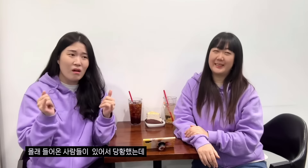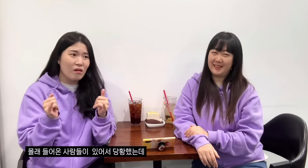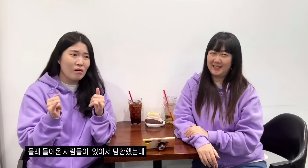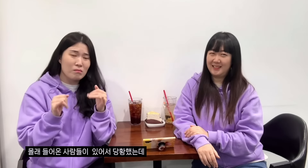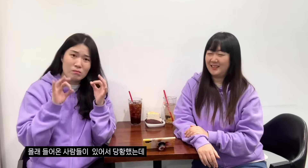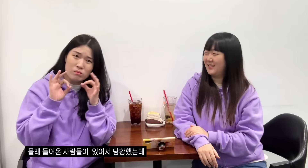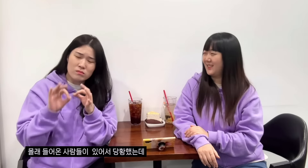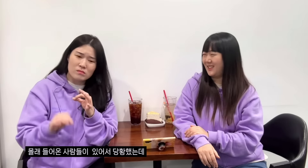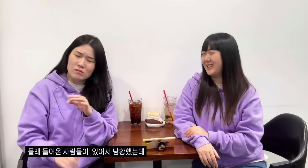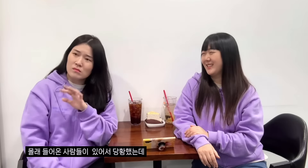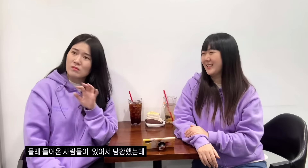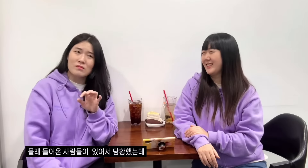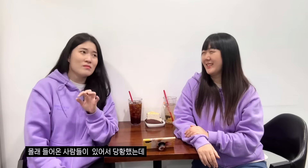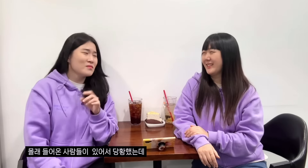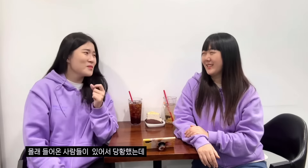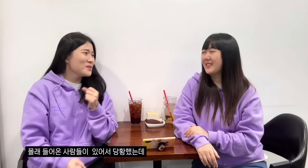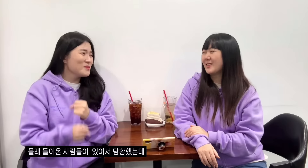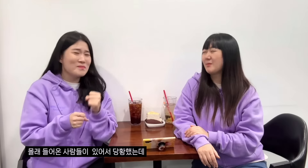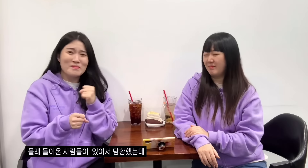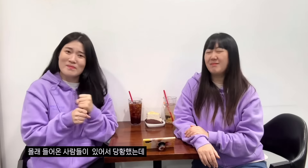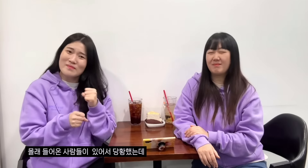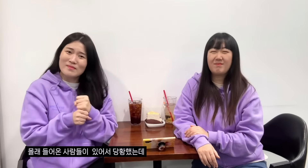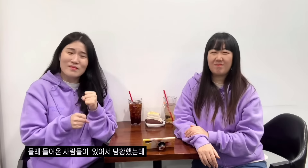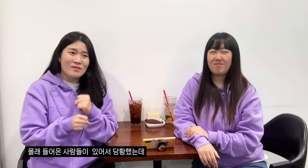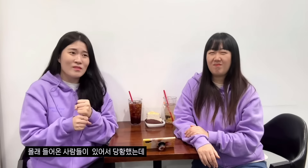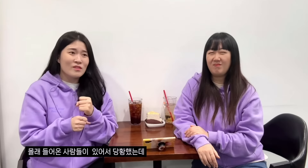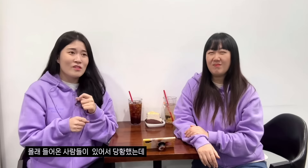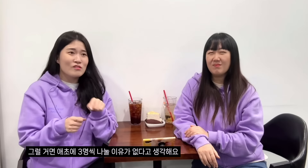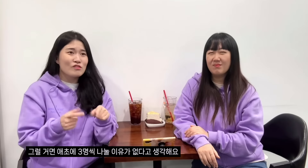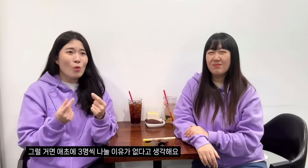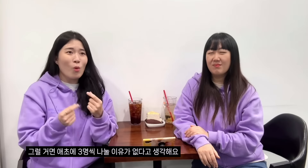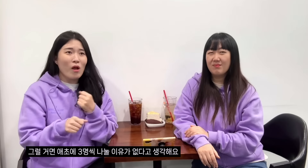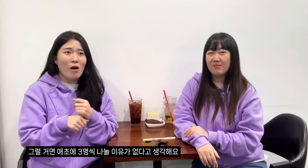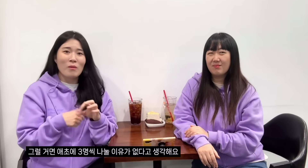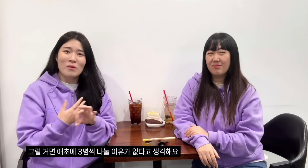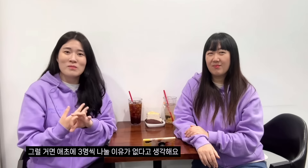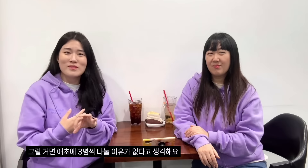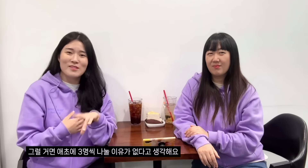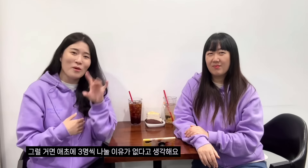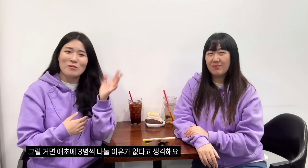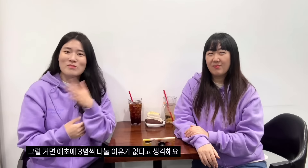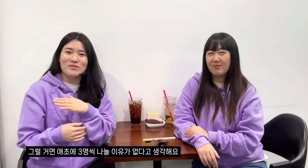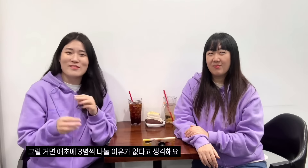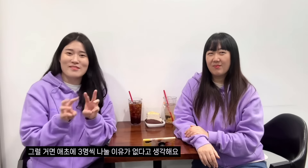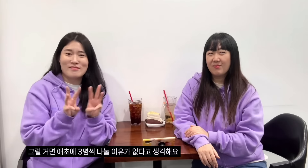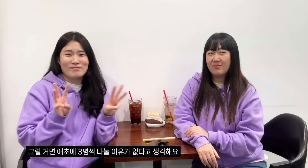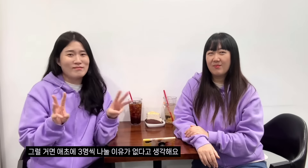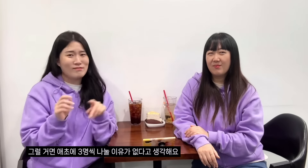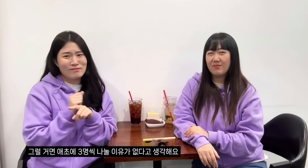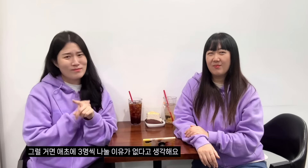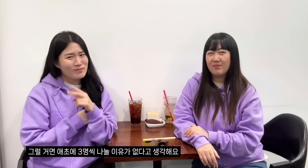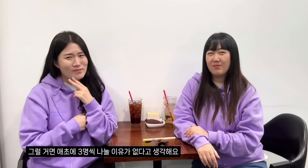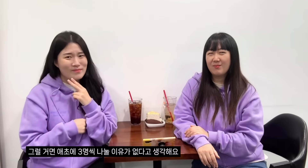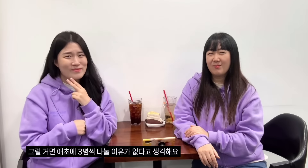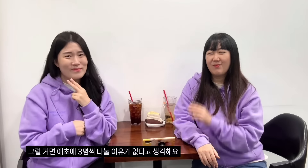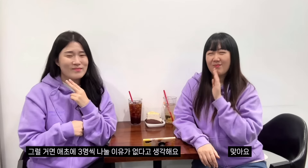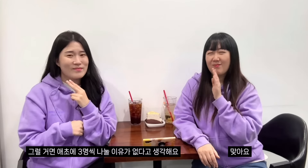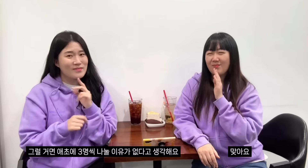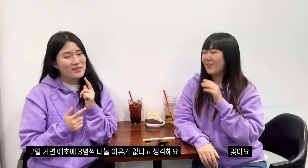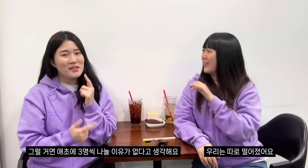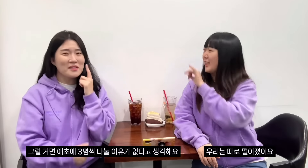but if that's the case, I don't think there's any reason to divide them into groups of three in the first place.